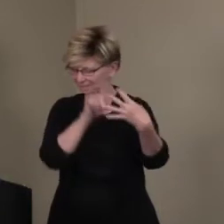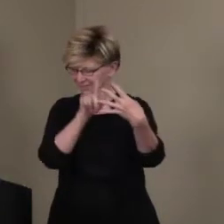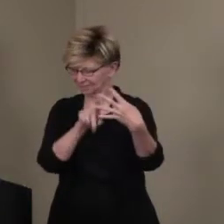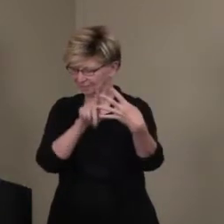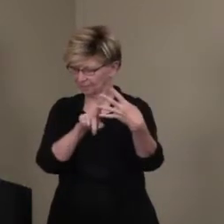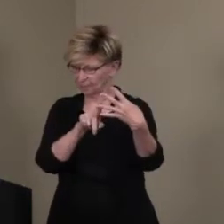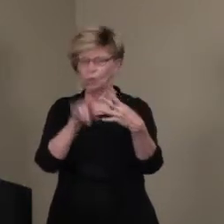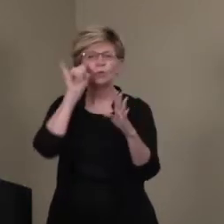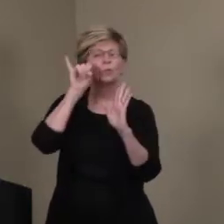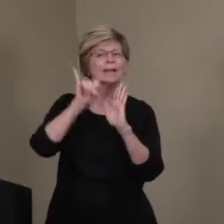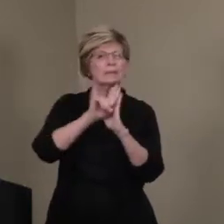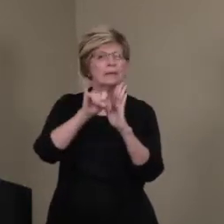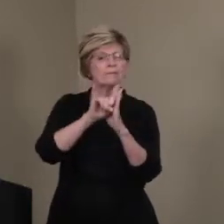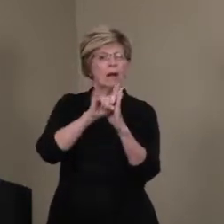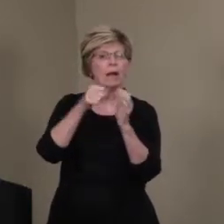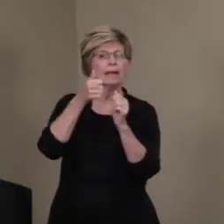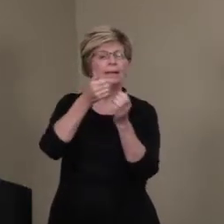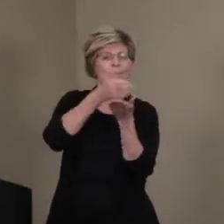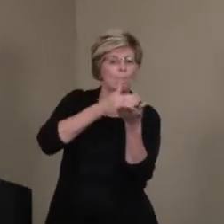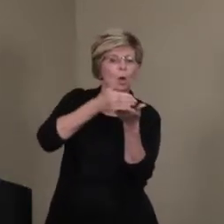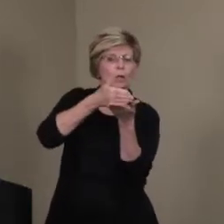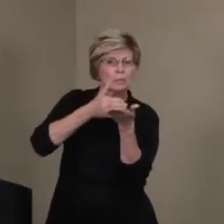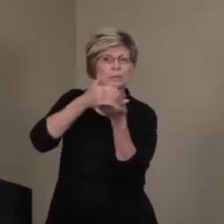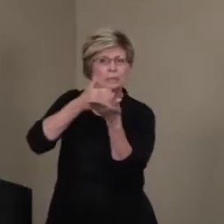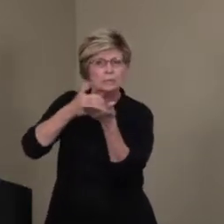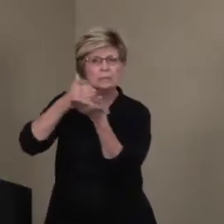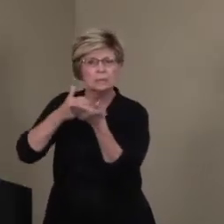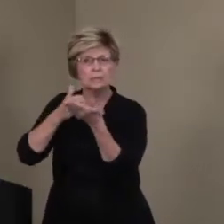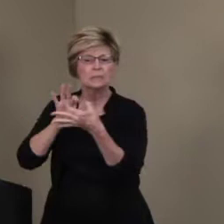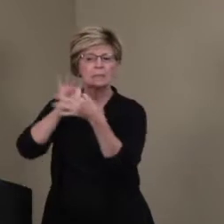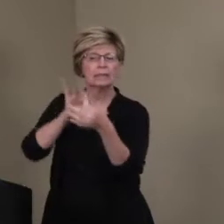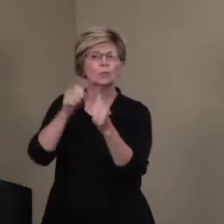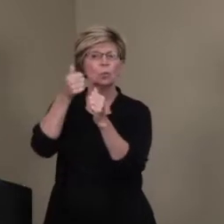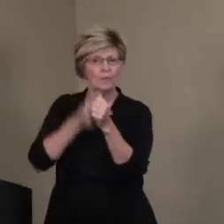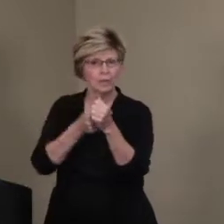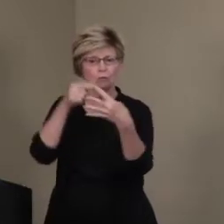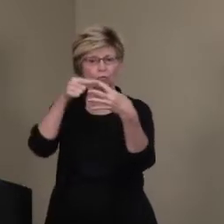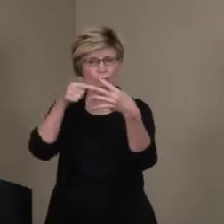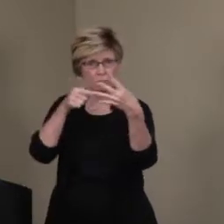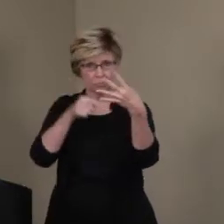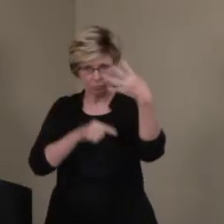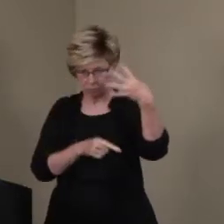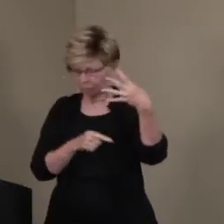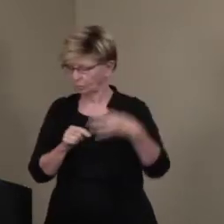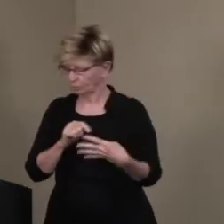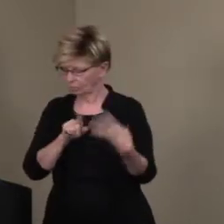main components are team driven and to identify the factors or segments of each